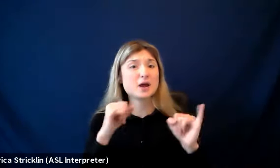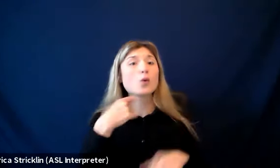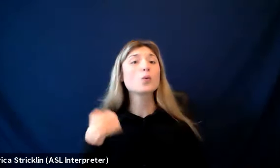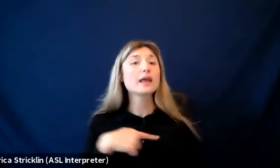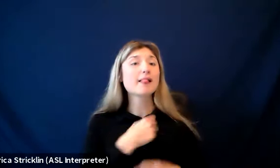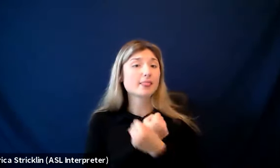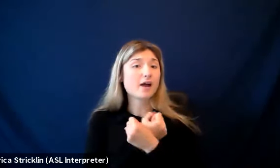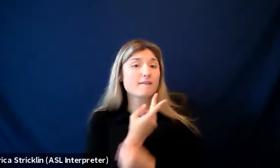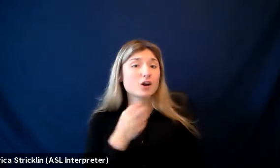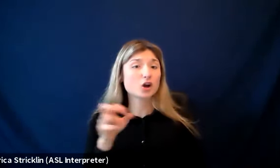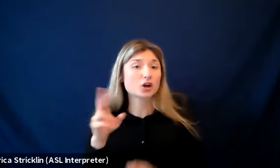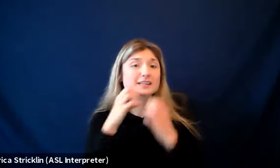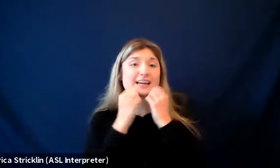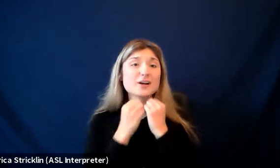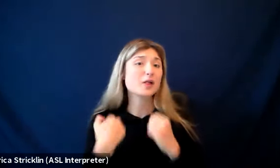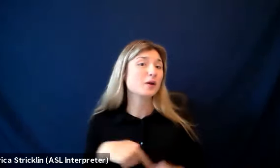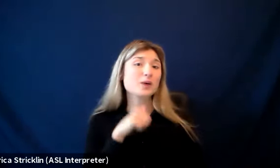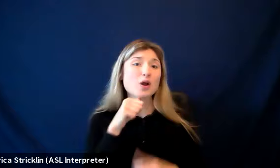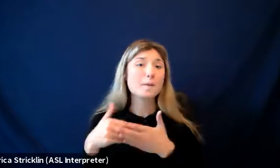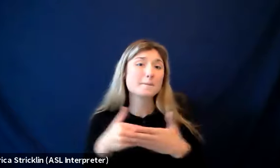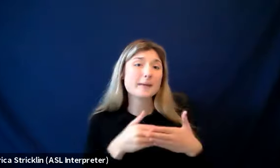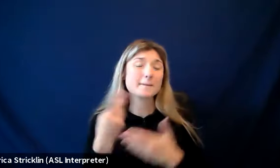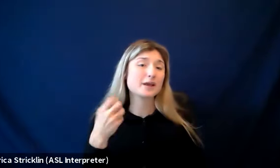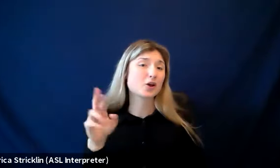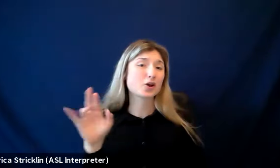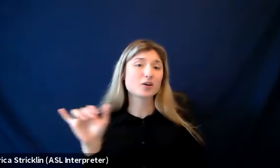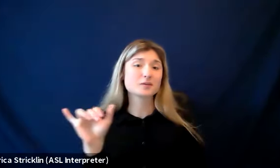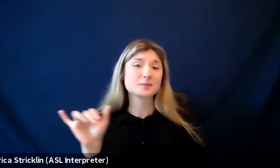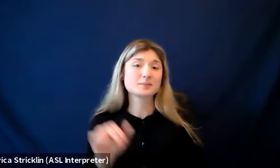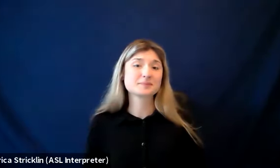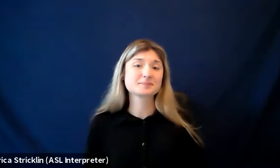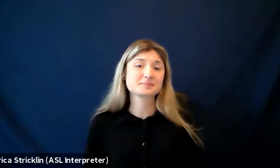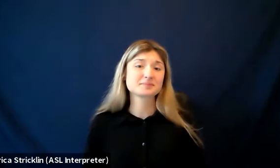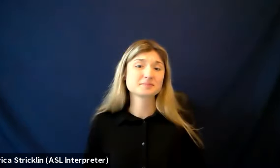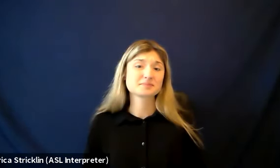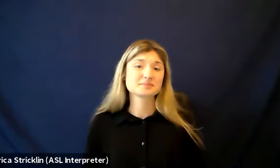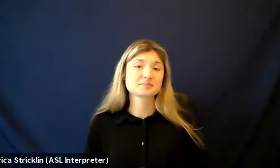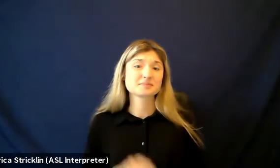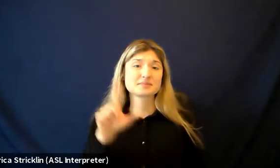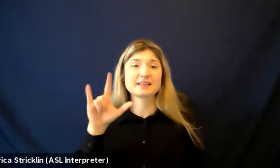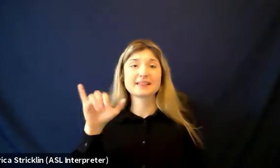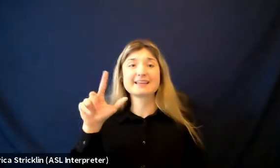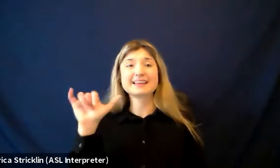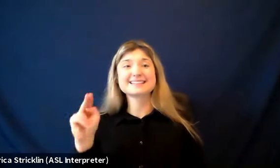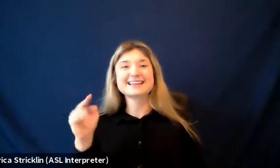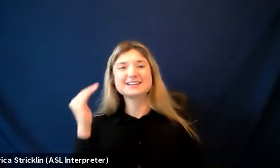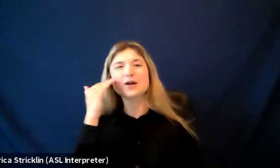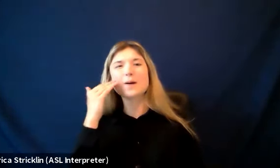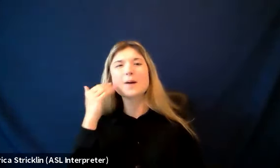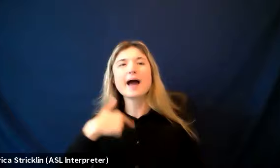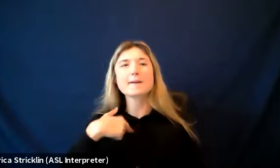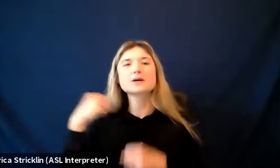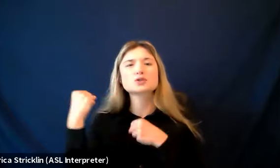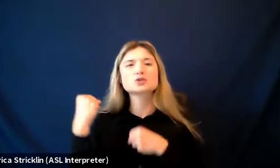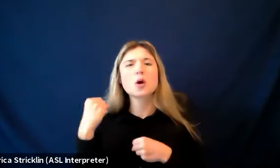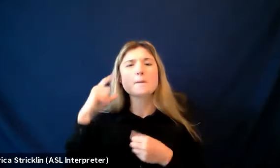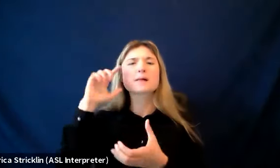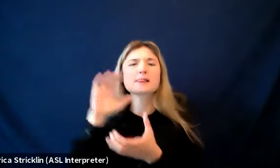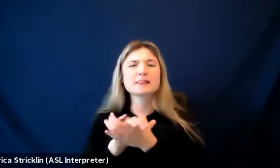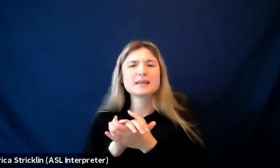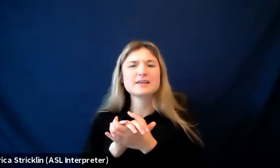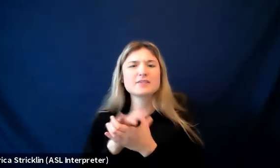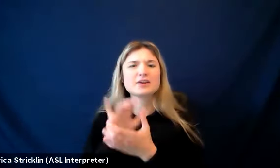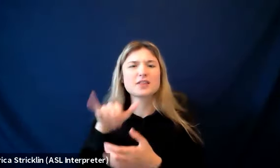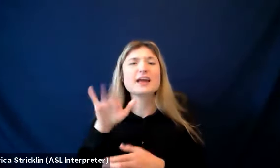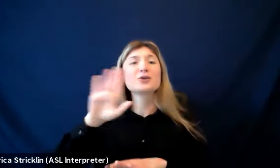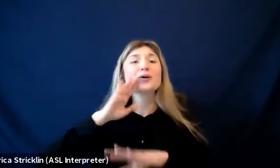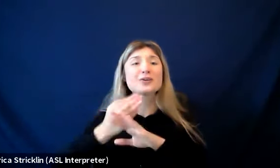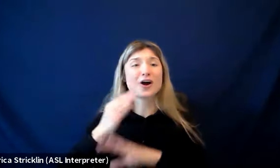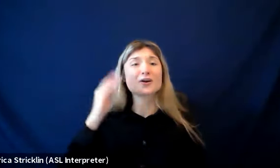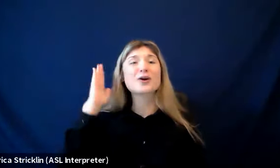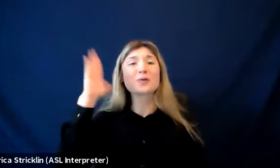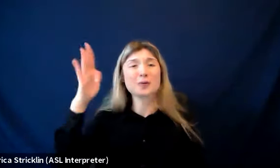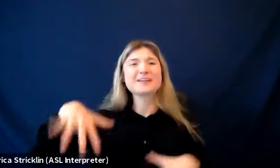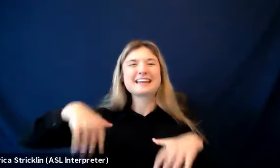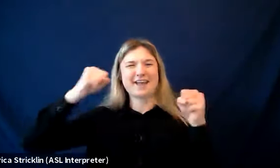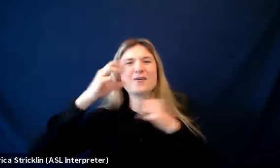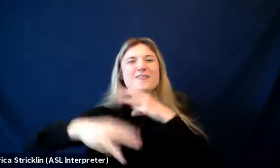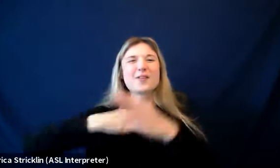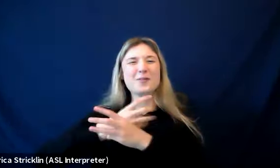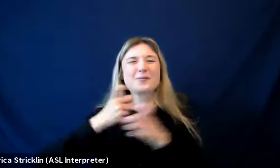And we don't baby her either. You know, I am a firm believer that your daughter Carly will take over the world one day.